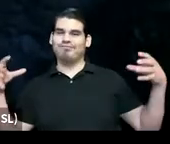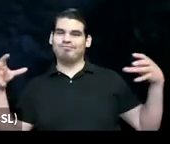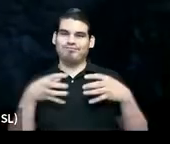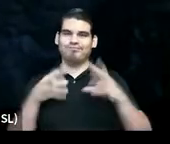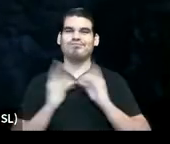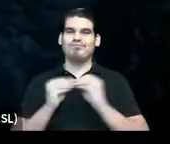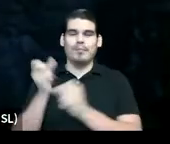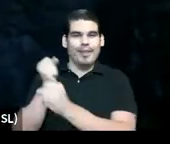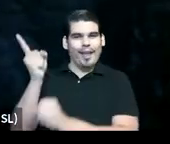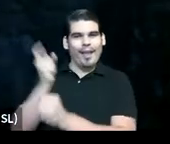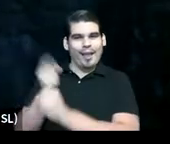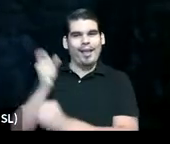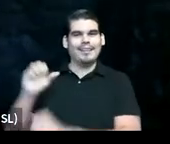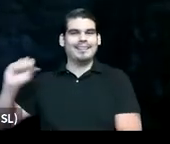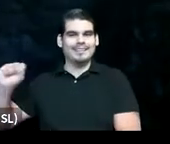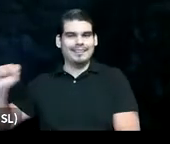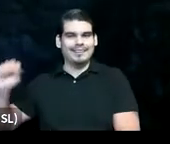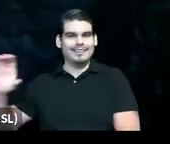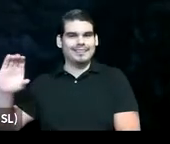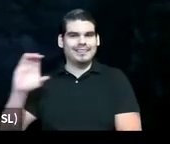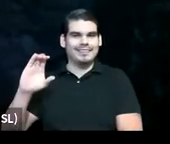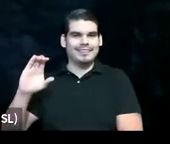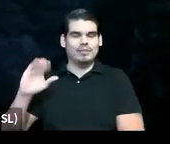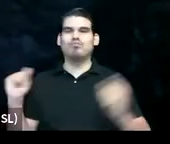So there are four whereas and four resolves.